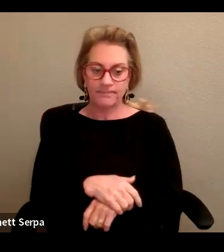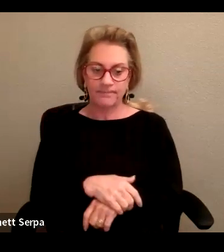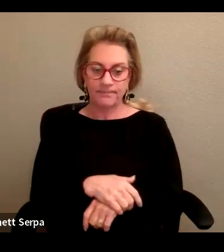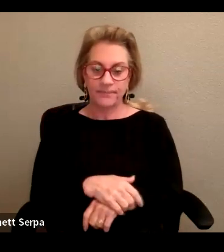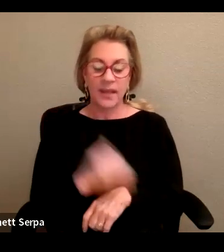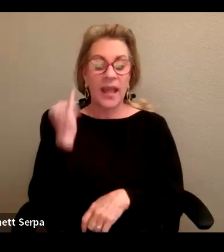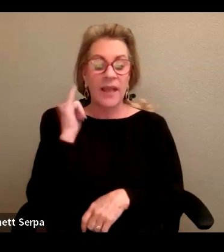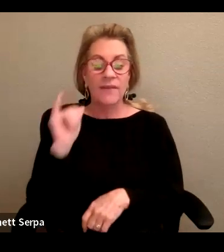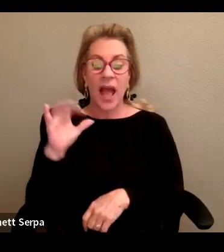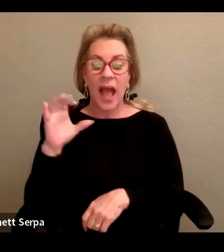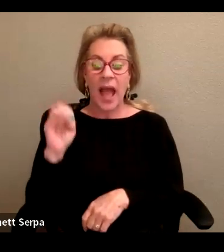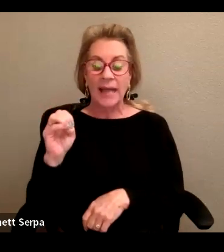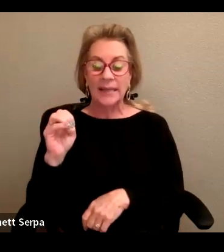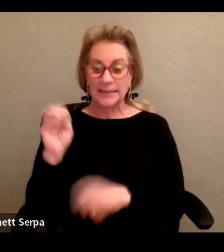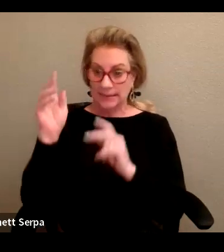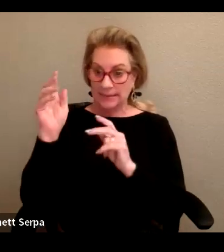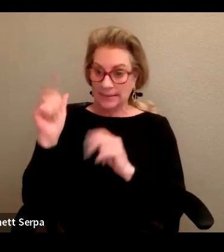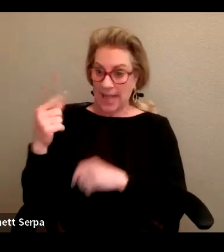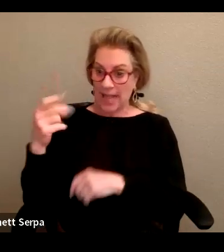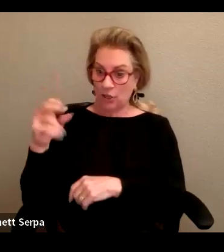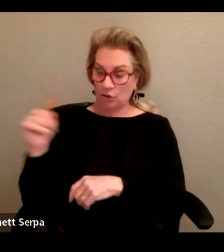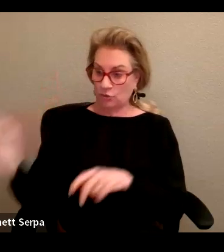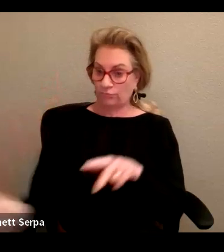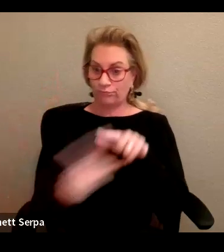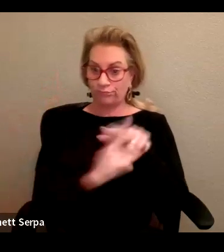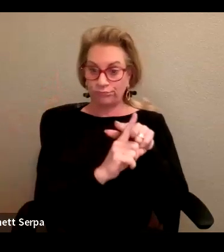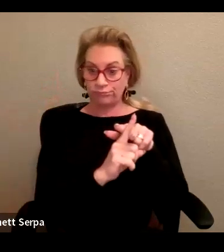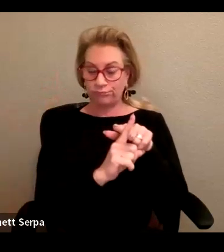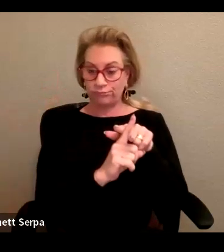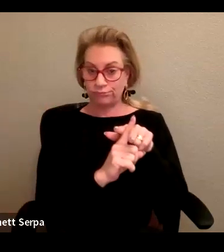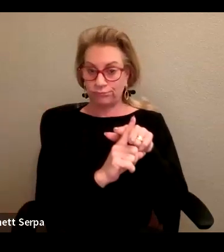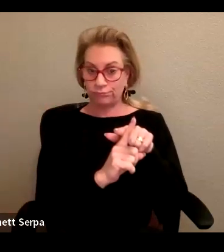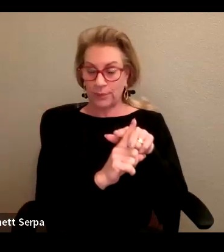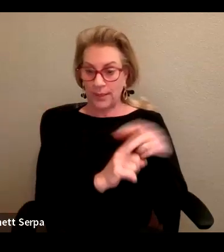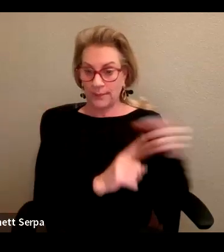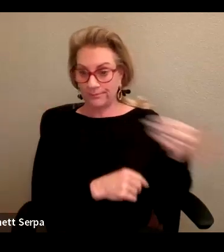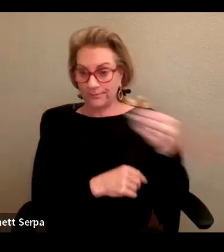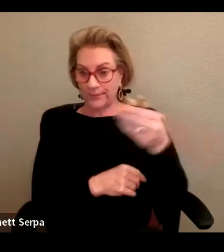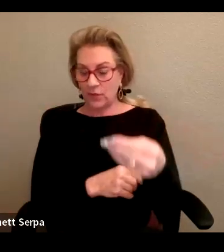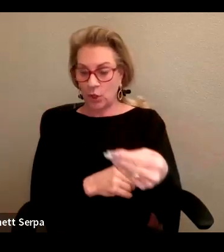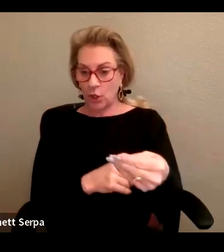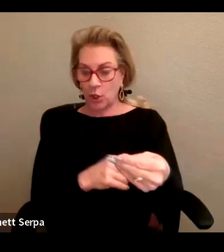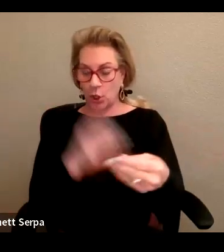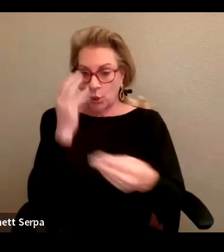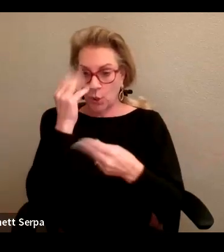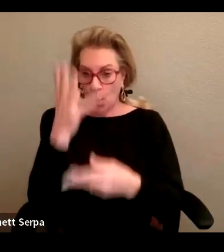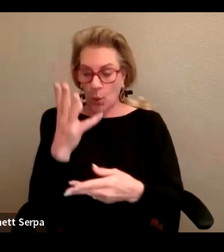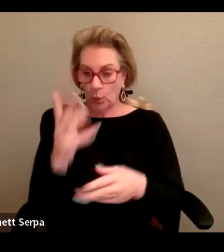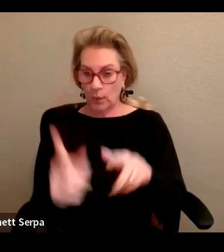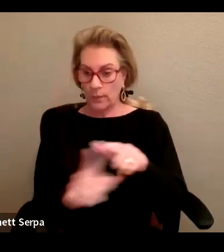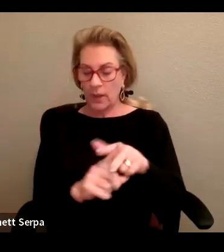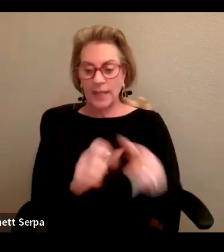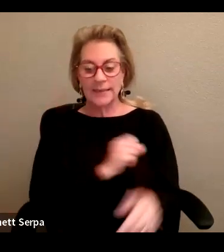ice agent appears at a particular facility with a notice to appear staff are not required to comply